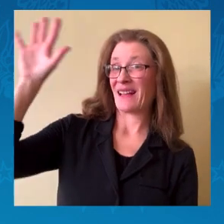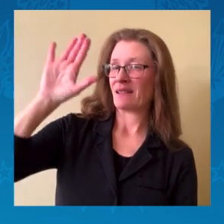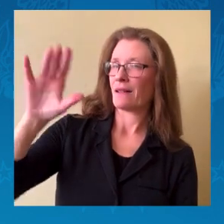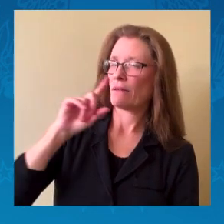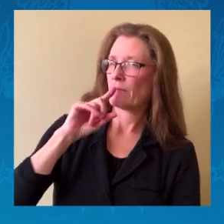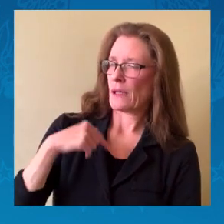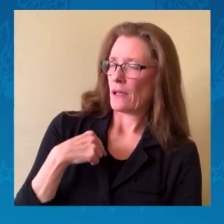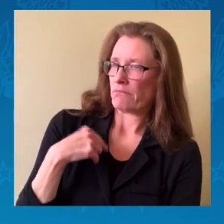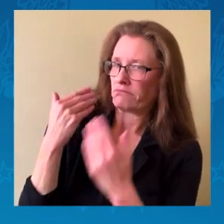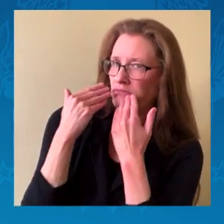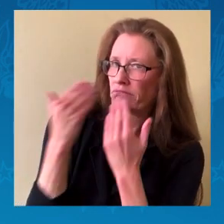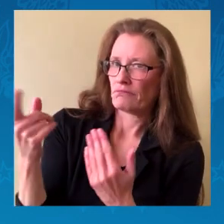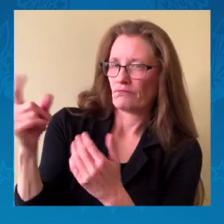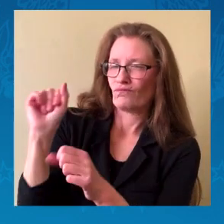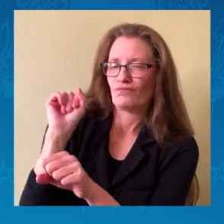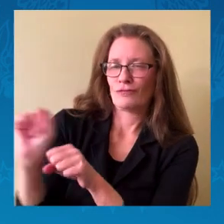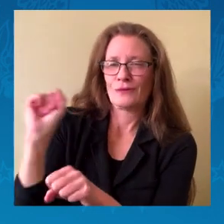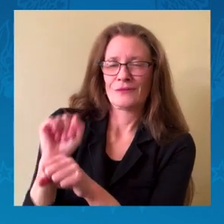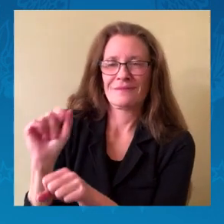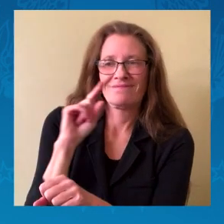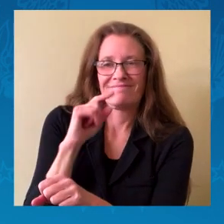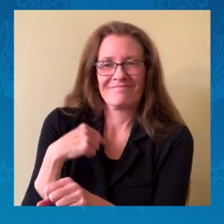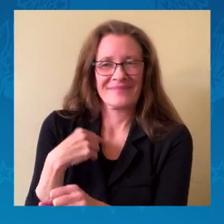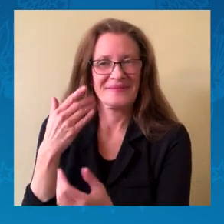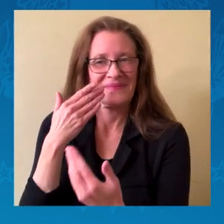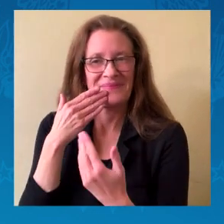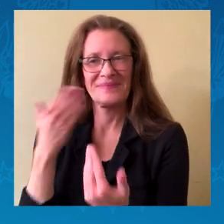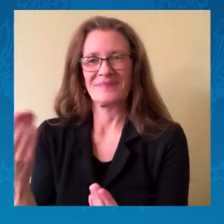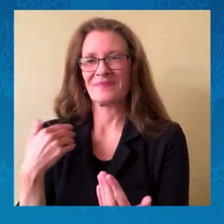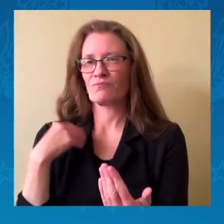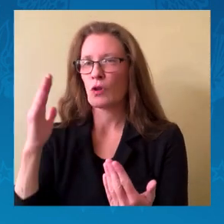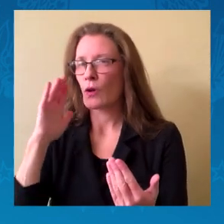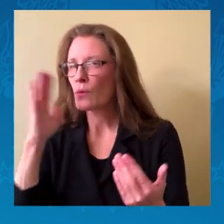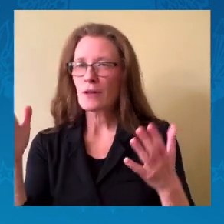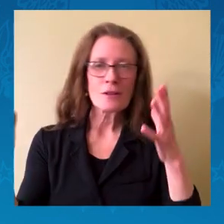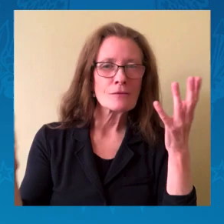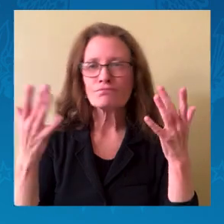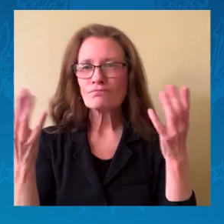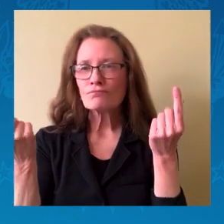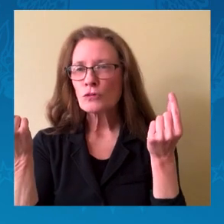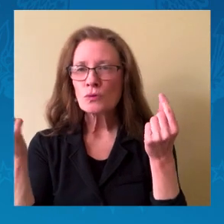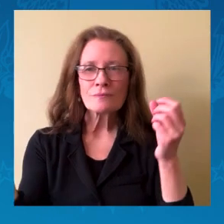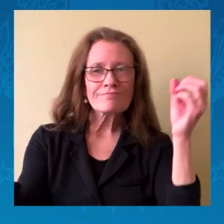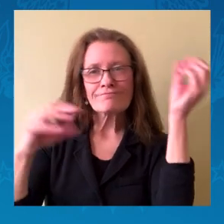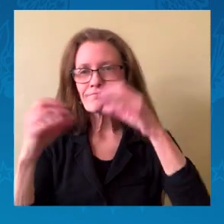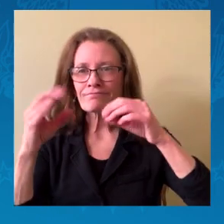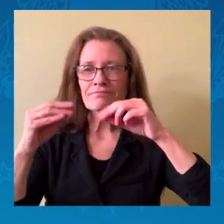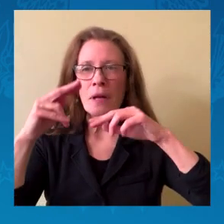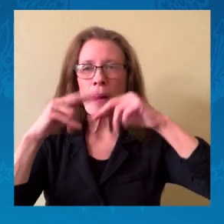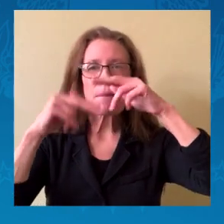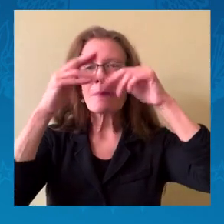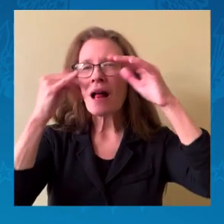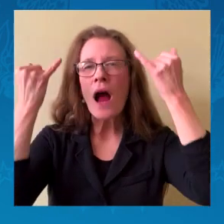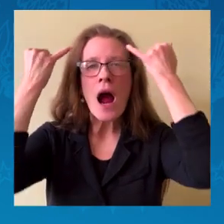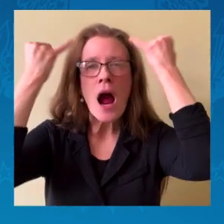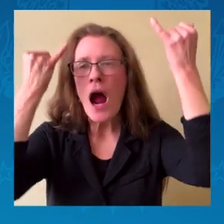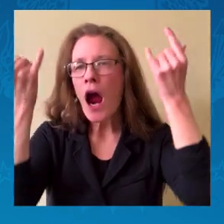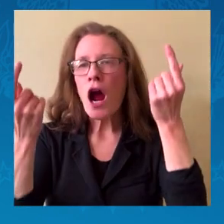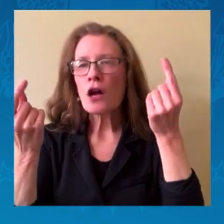will build basically an overarching plan to synchronize and coordinate these rules and norms as we go forward.